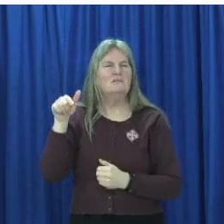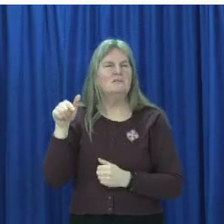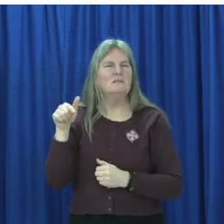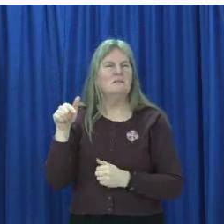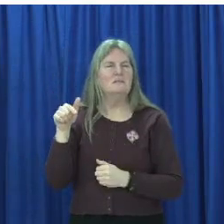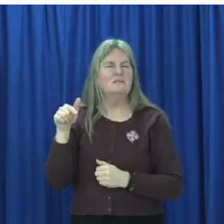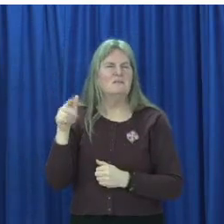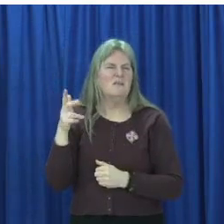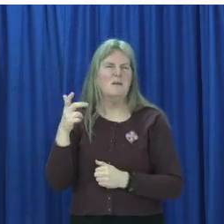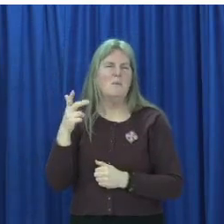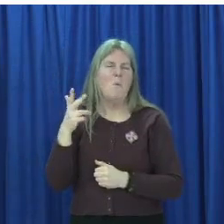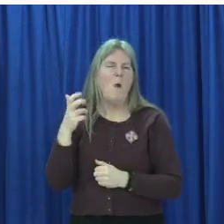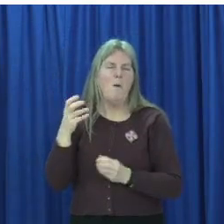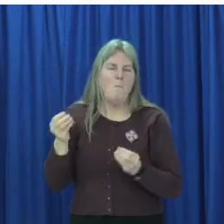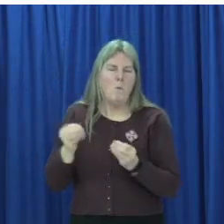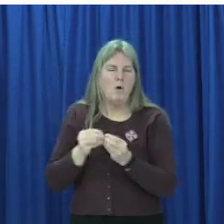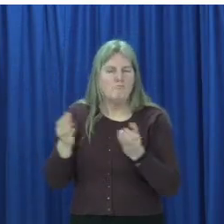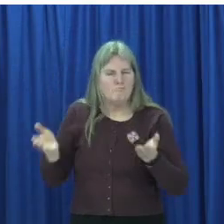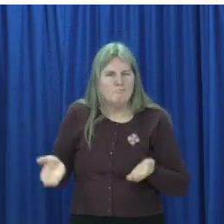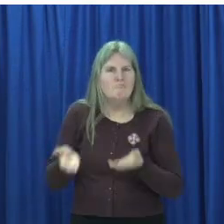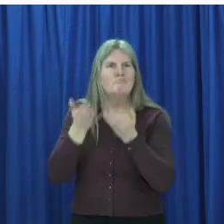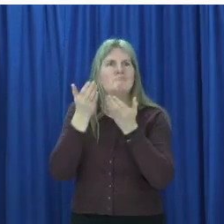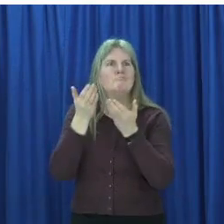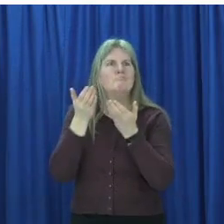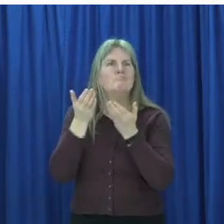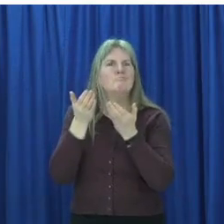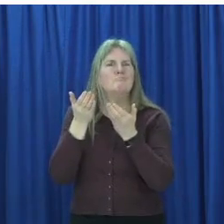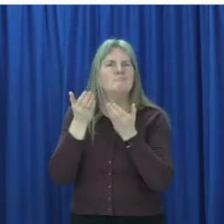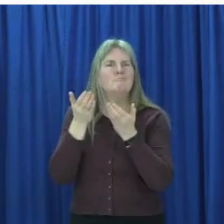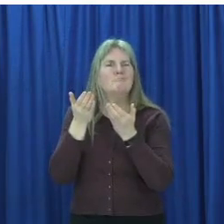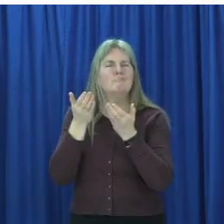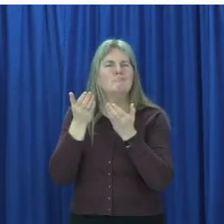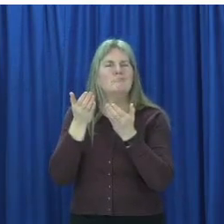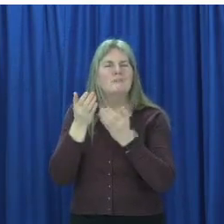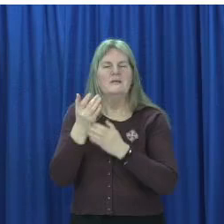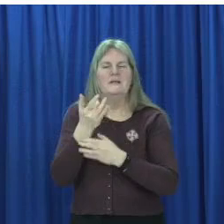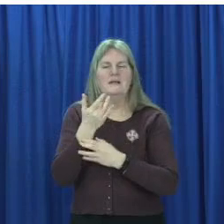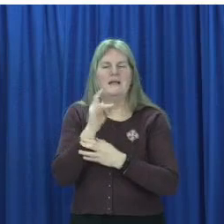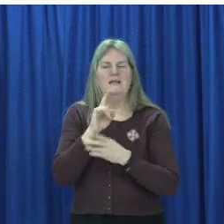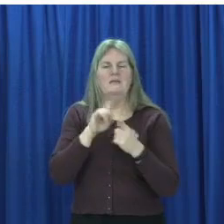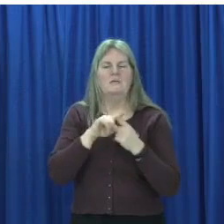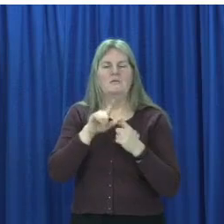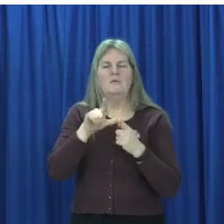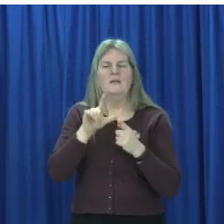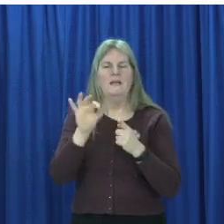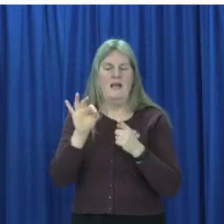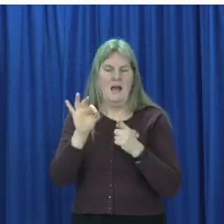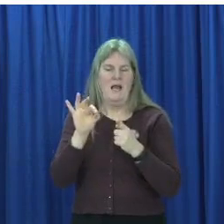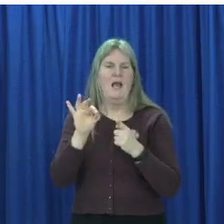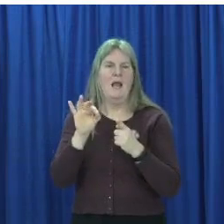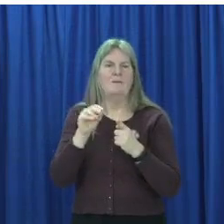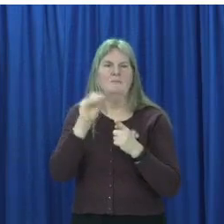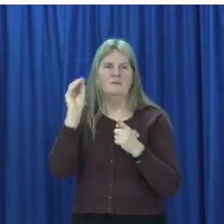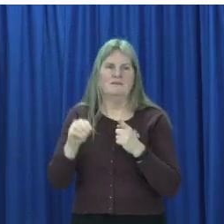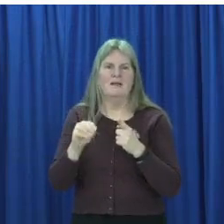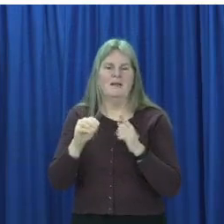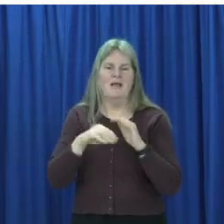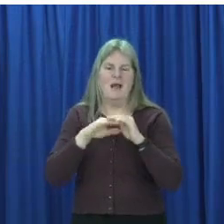increases from the low of... Well, the 18-29 year olds are below well below 40%. We'd like to see all of that